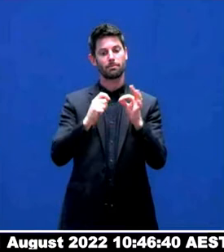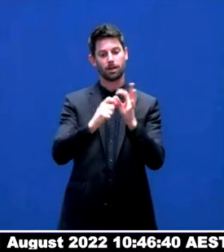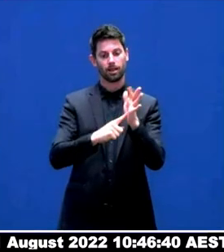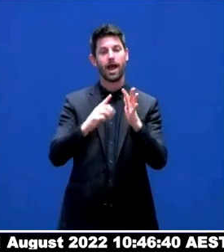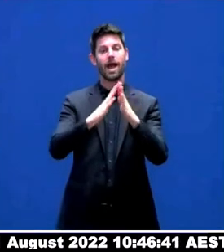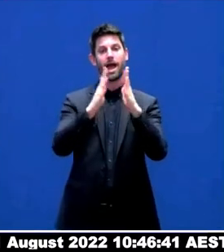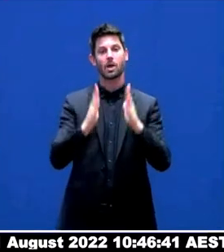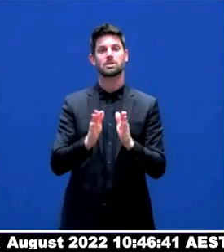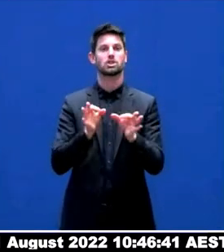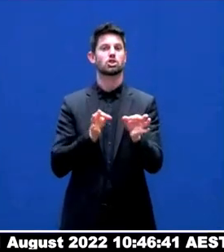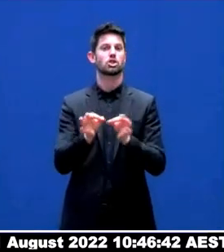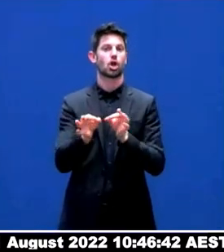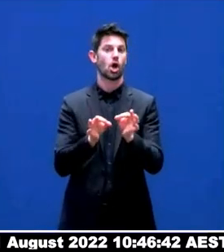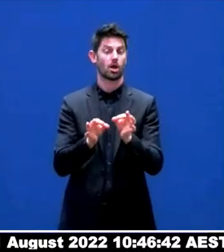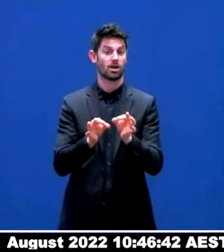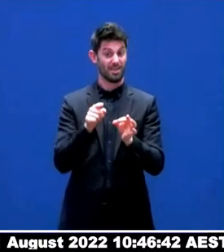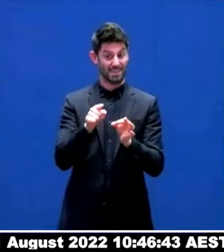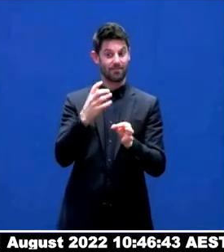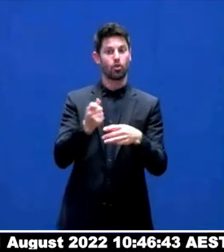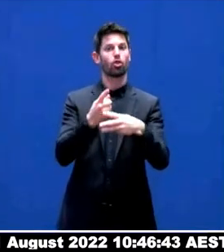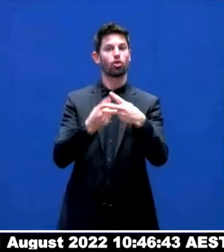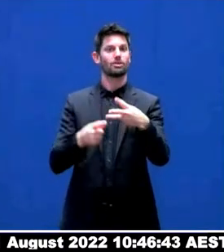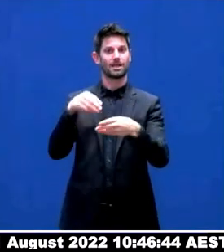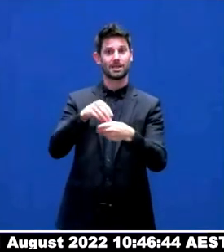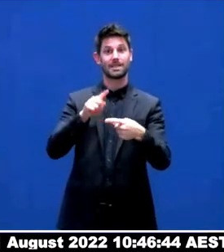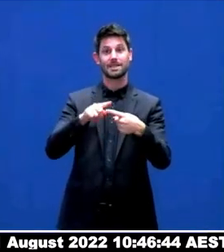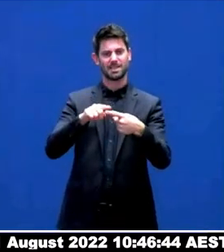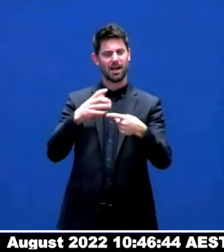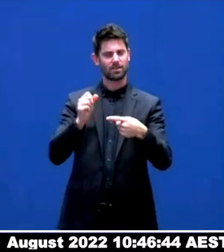Livable Housing Design has got three levels to it: Silver, I think, gold and platinum.